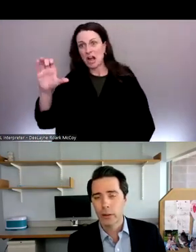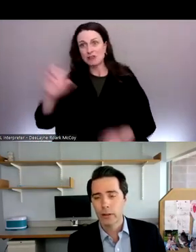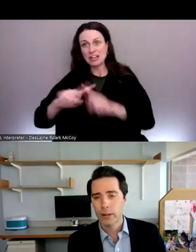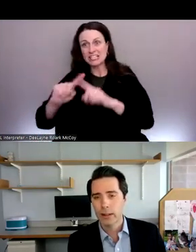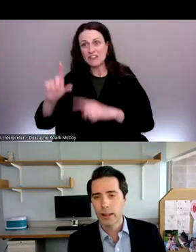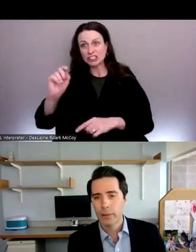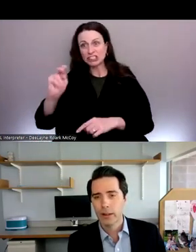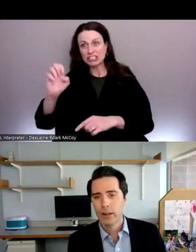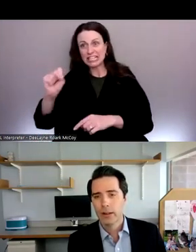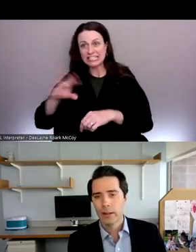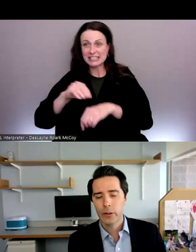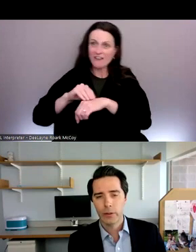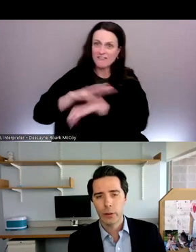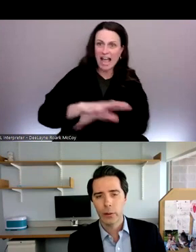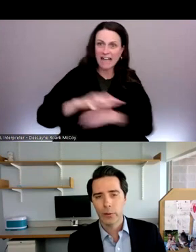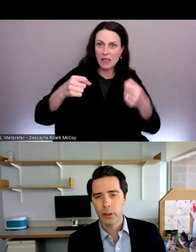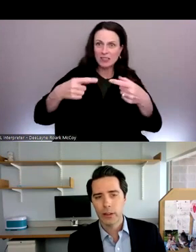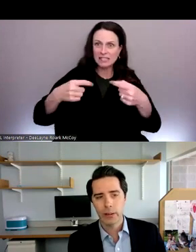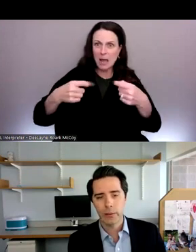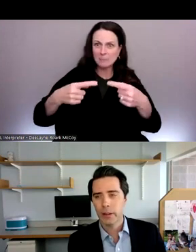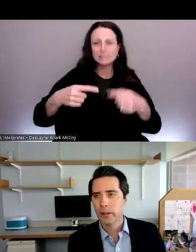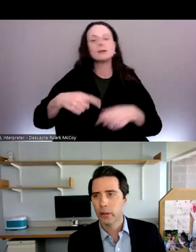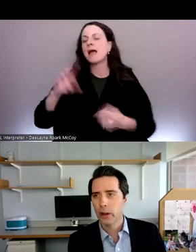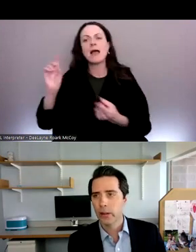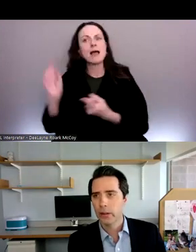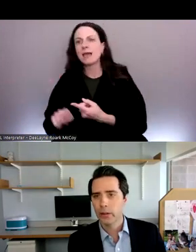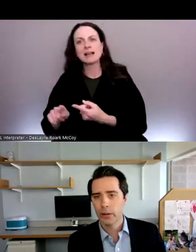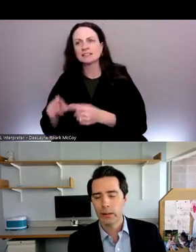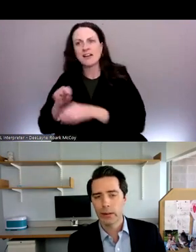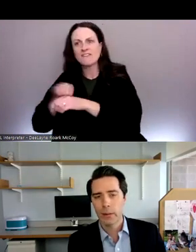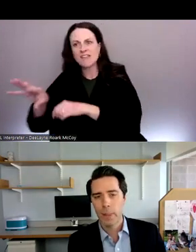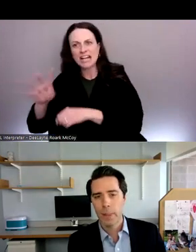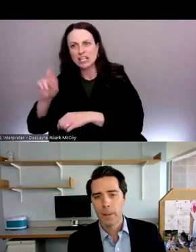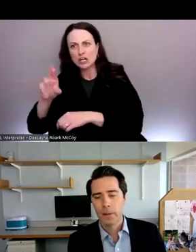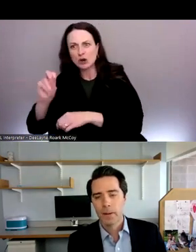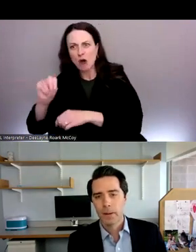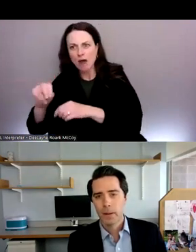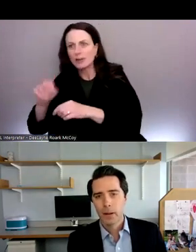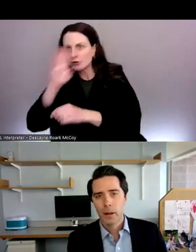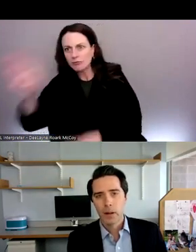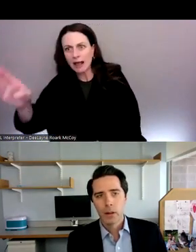Cordy or the synapse and there's a fewer number of genes that affect the neuron